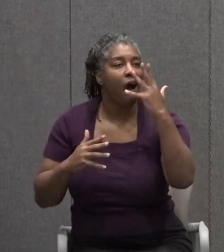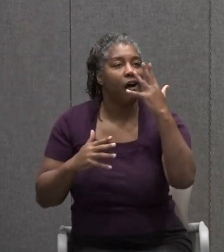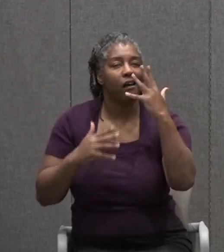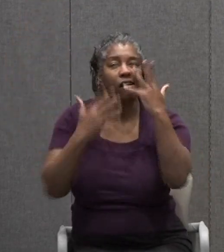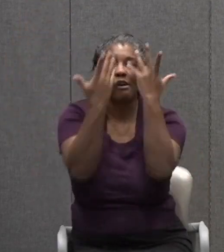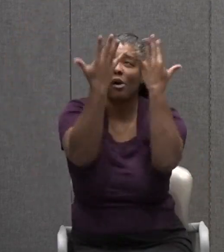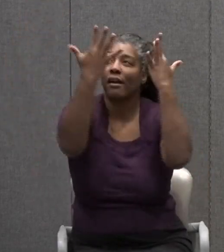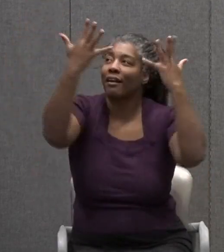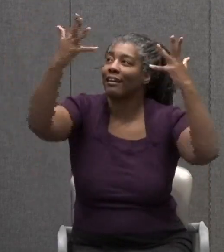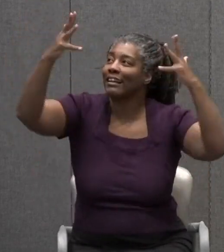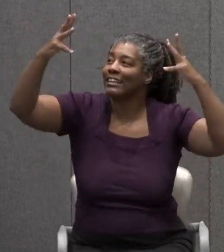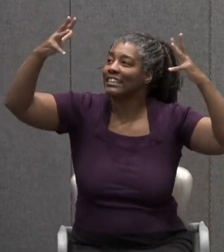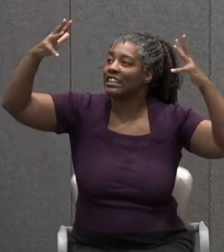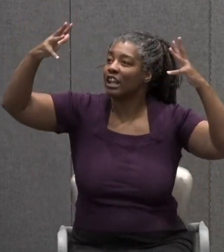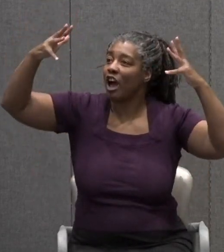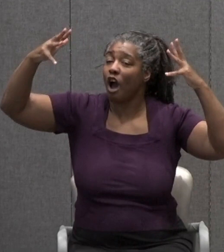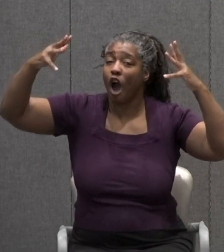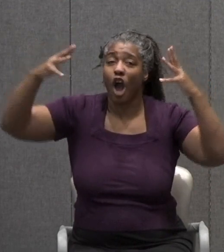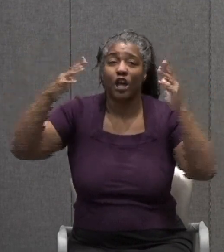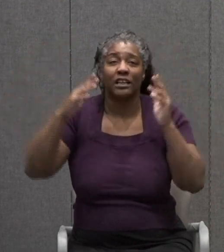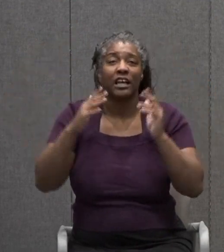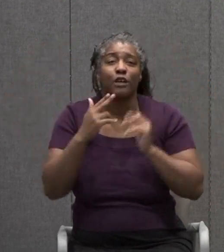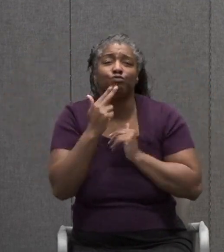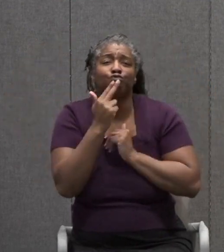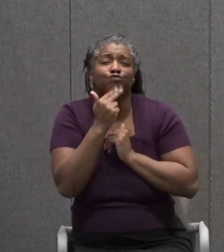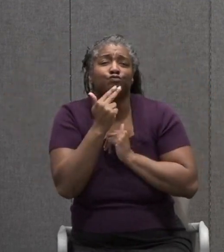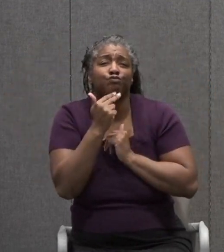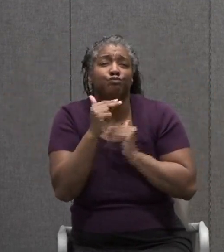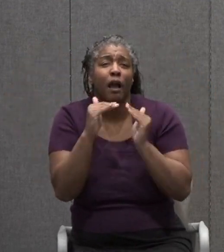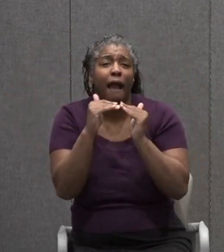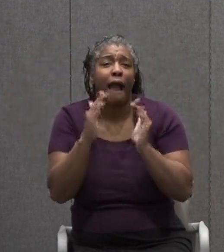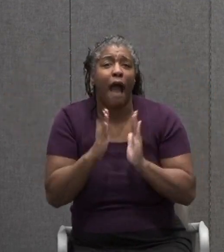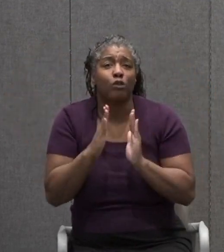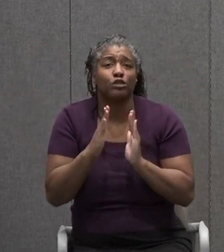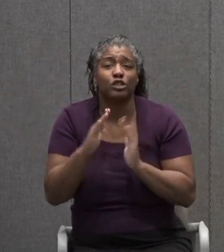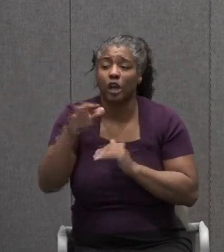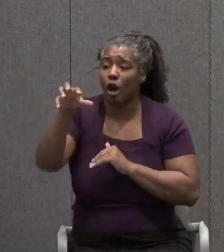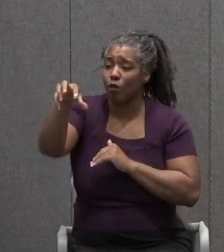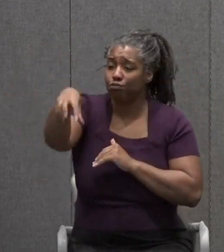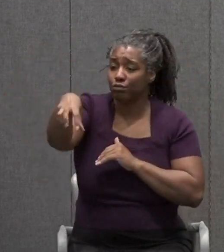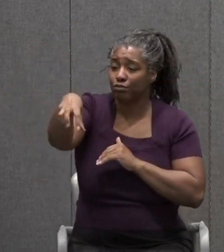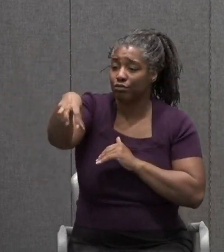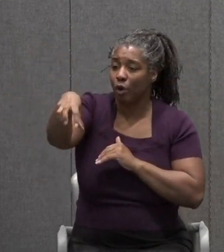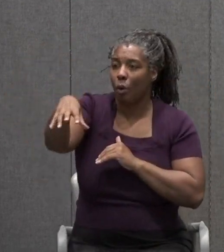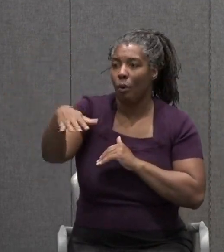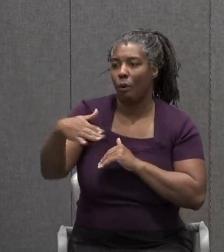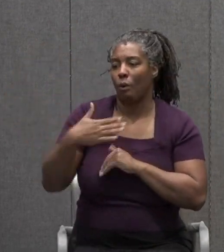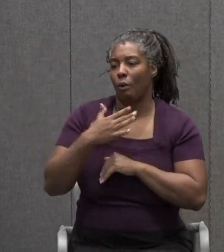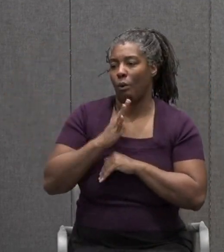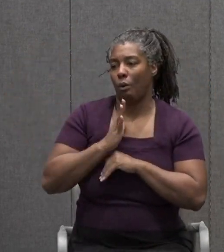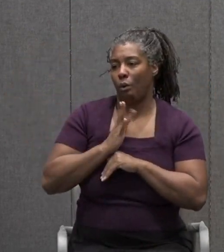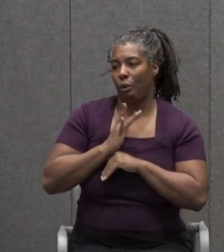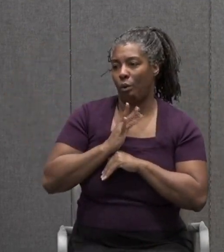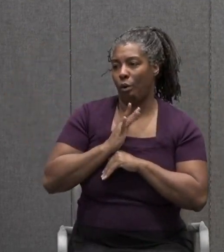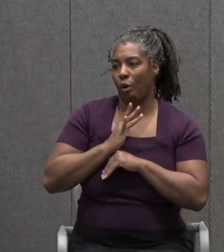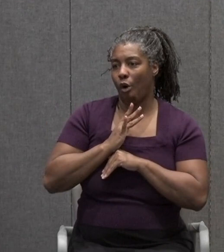And maybe that fence is white and you wanna paint it? Well what color would you paint it?